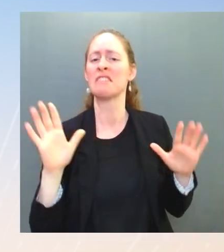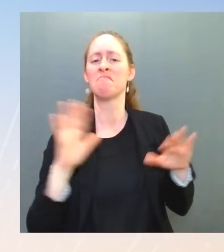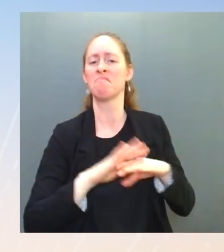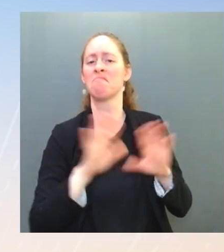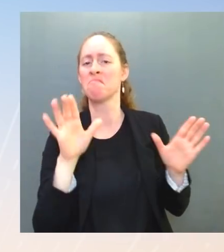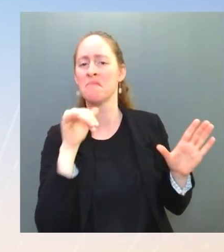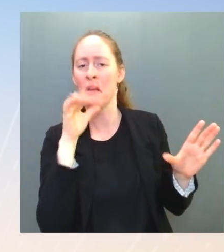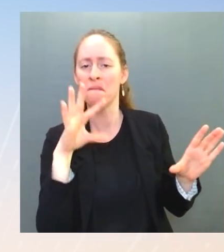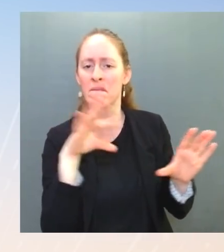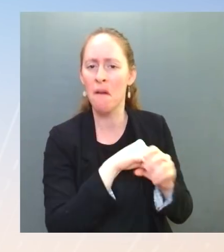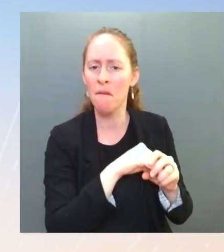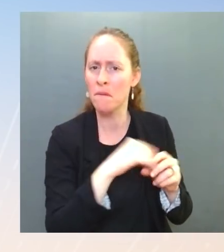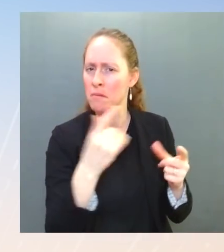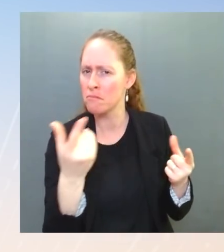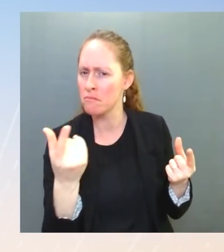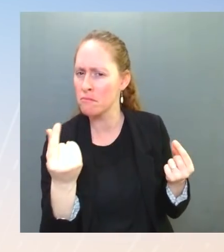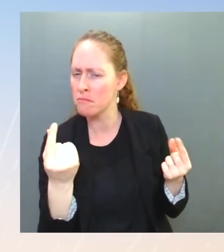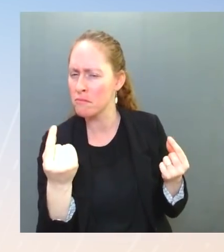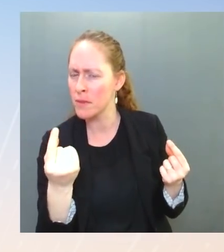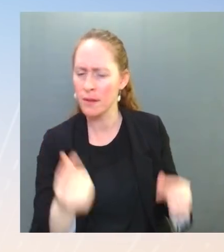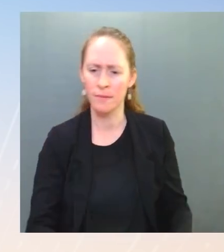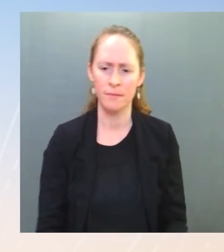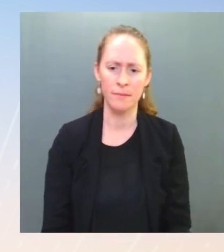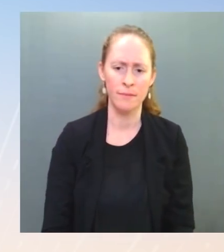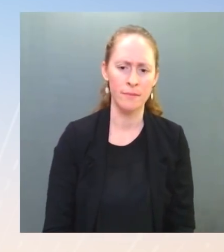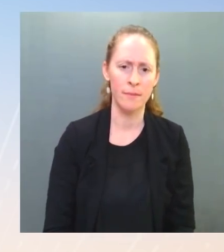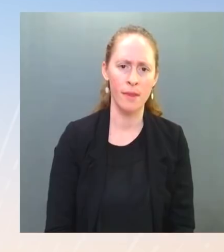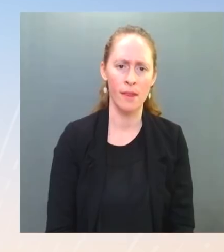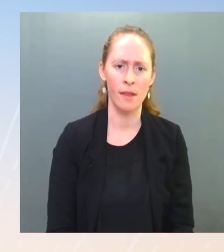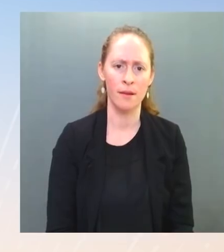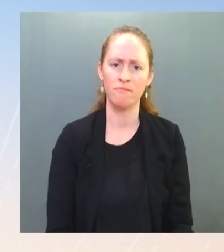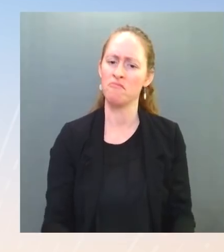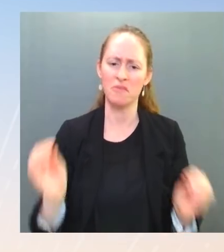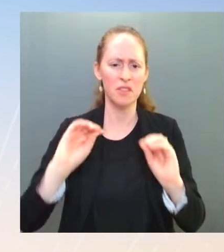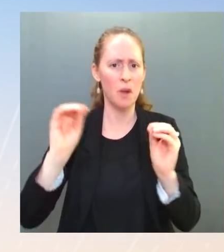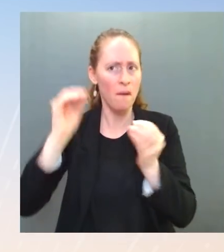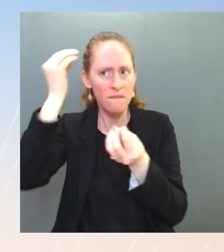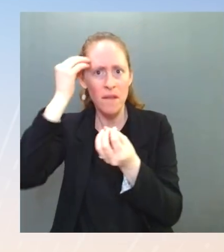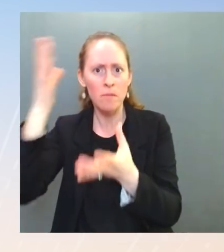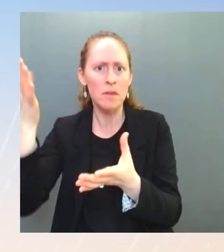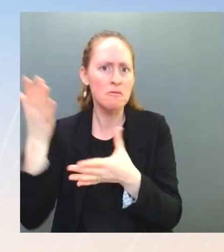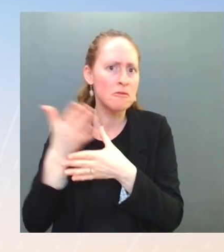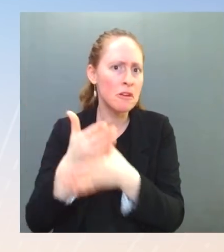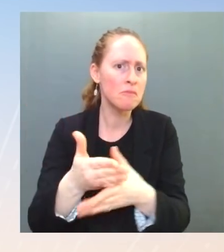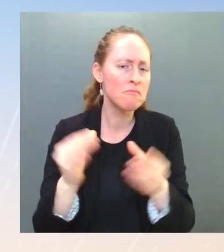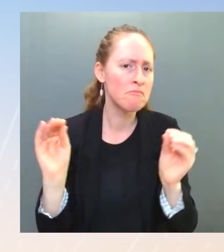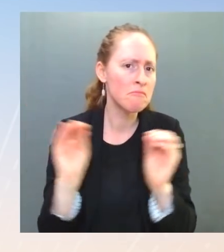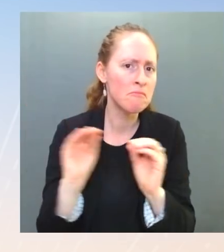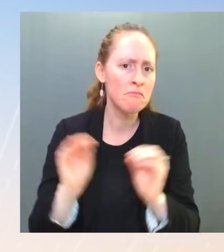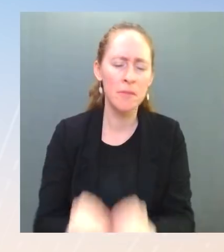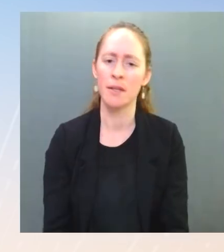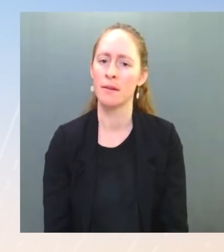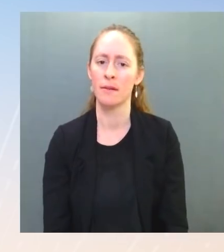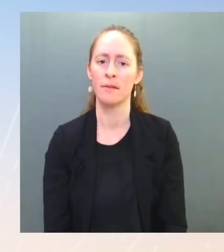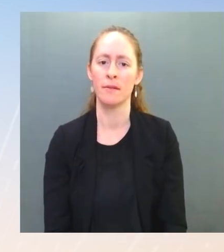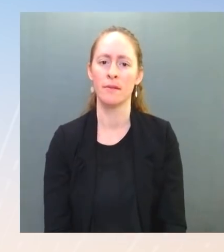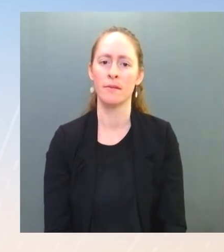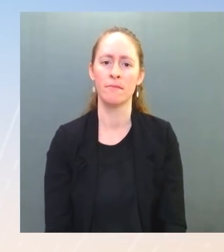or briefed out in the background call. Obviously the call concluded. We just did a briefing call. I don't have any more details beyond that. The Press: So you can't say if President Biden